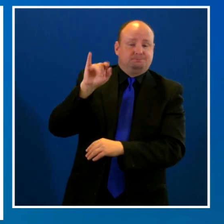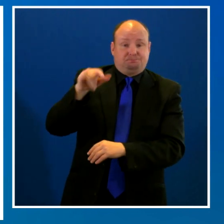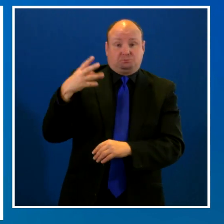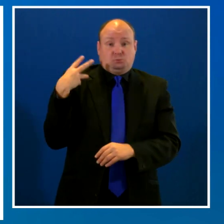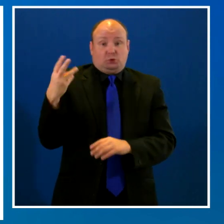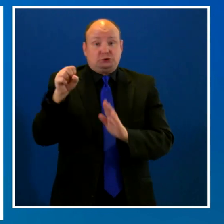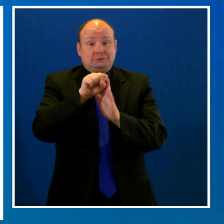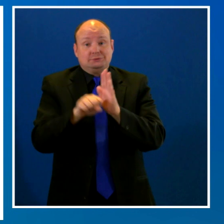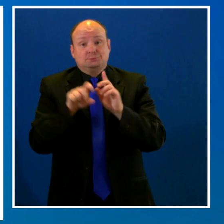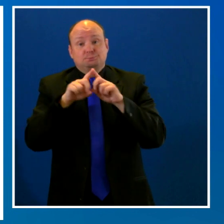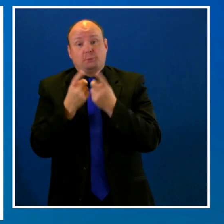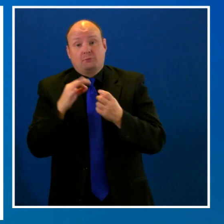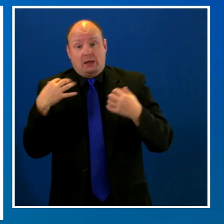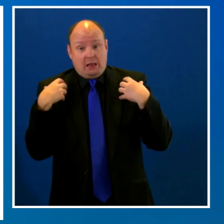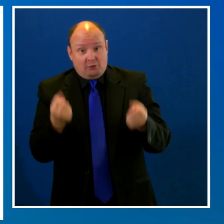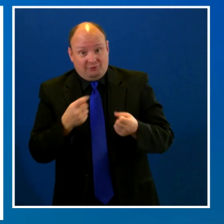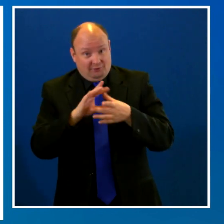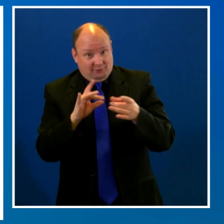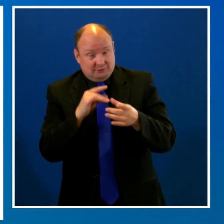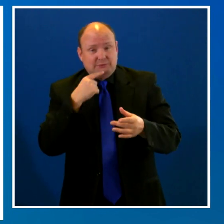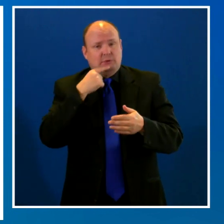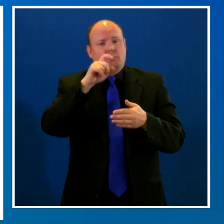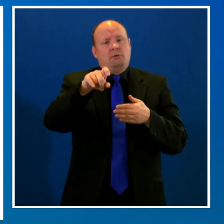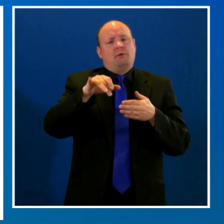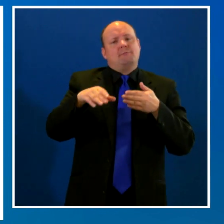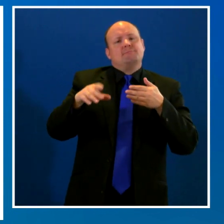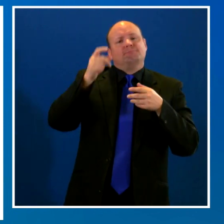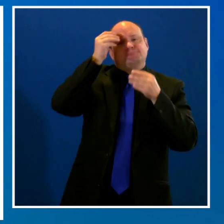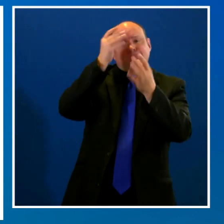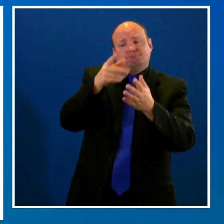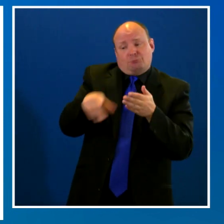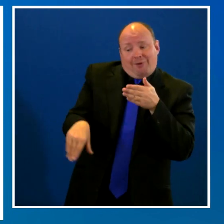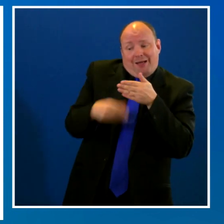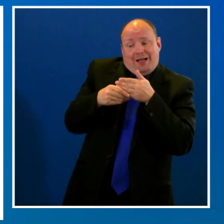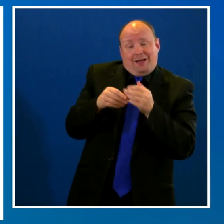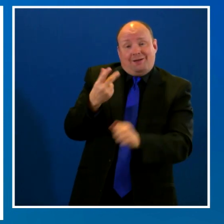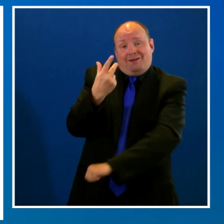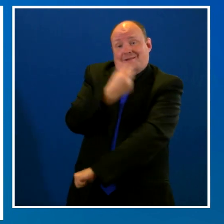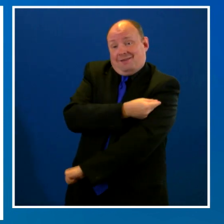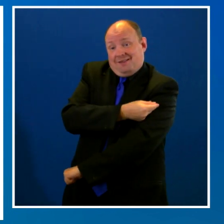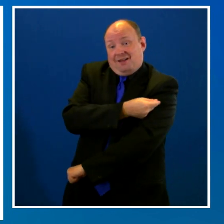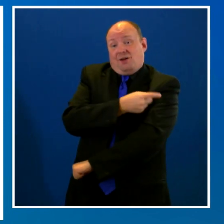expanded booster dose eligibility to include everyone